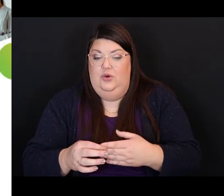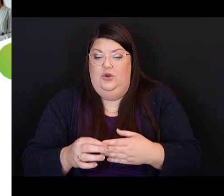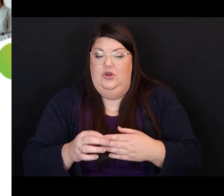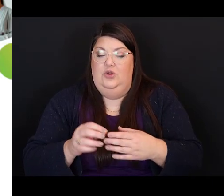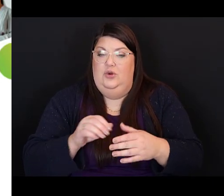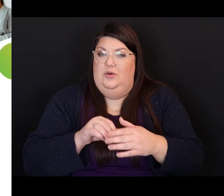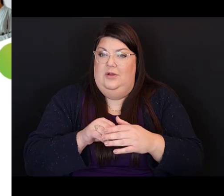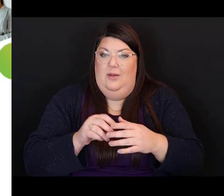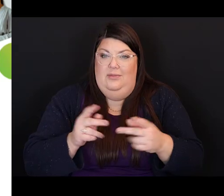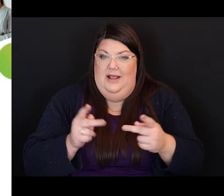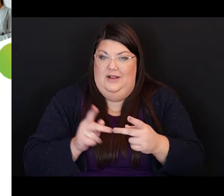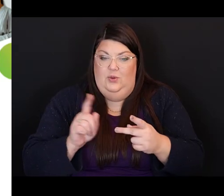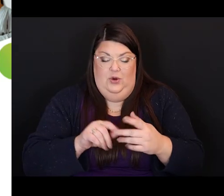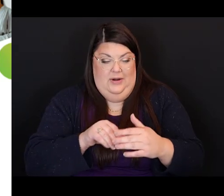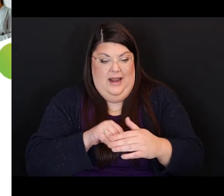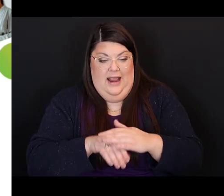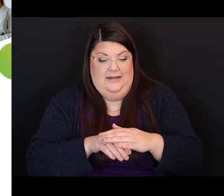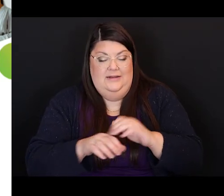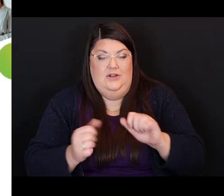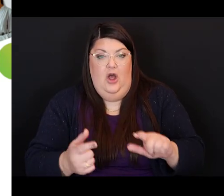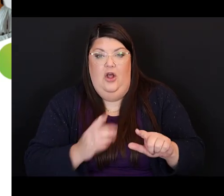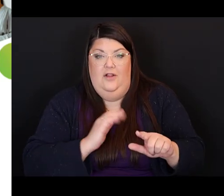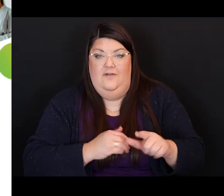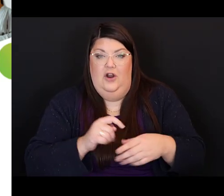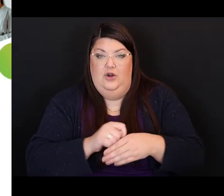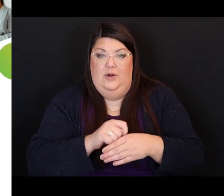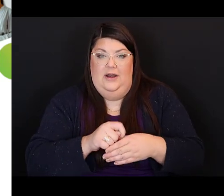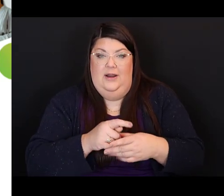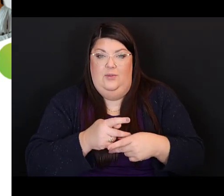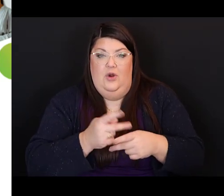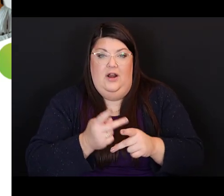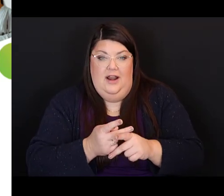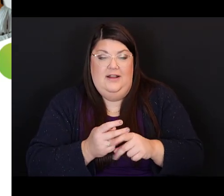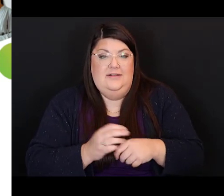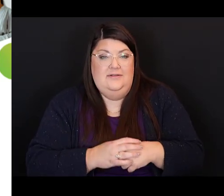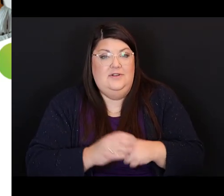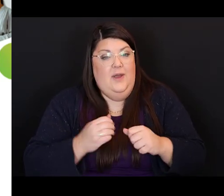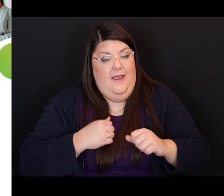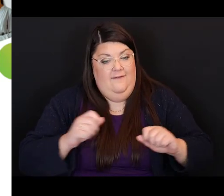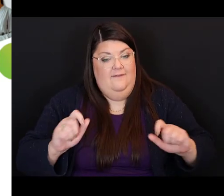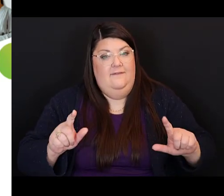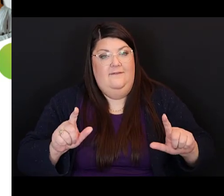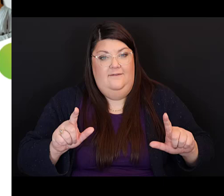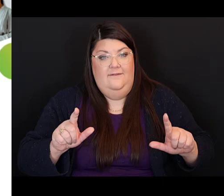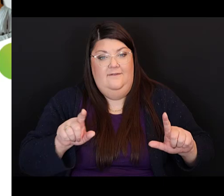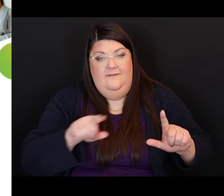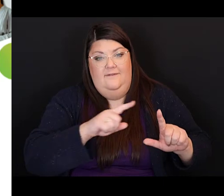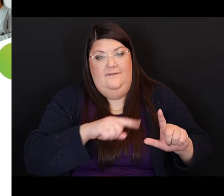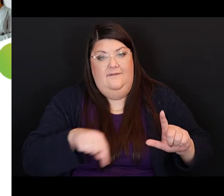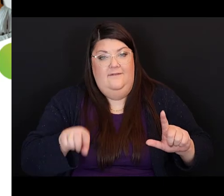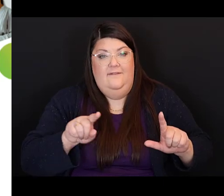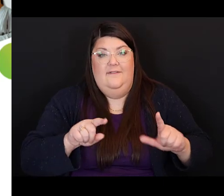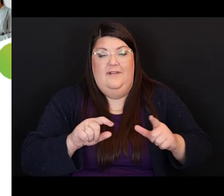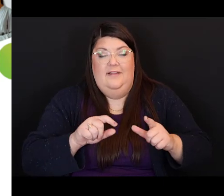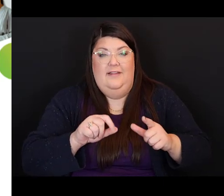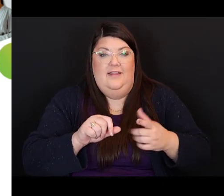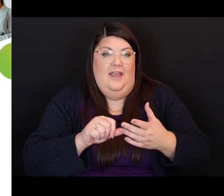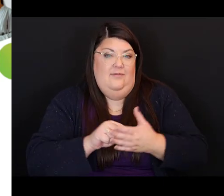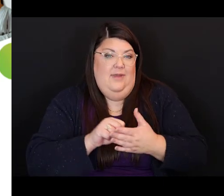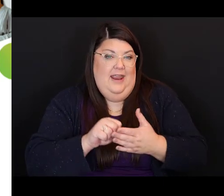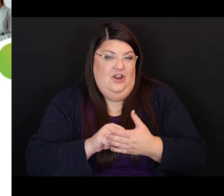gateway to access all of our training products. So, I have up on the screen the landing page